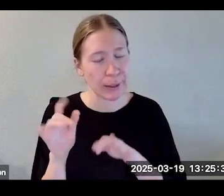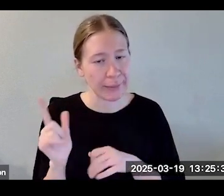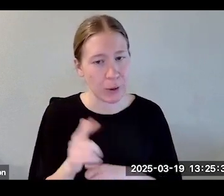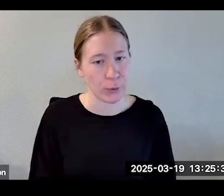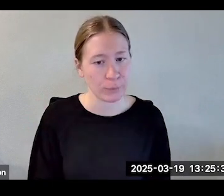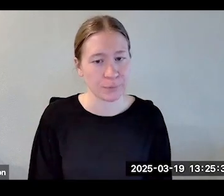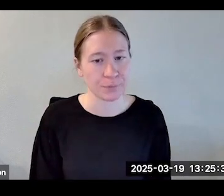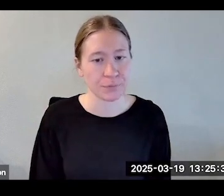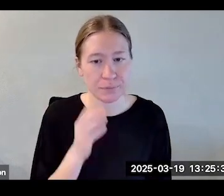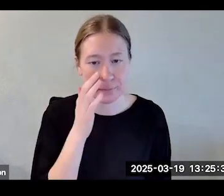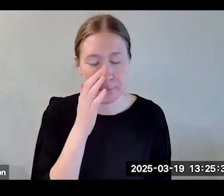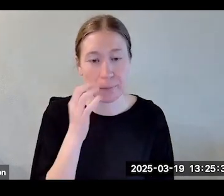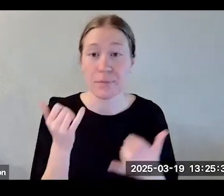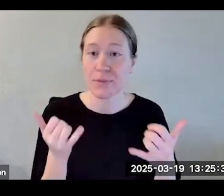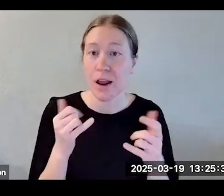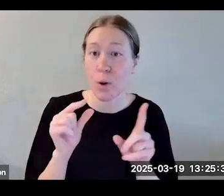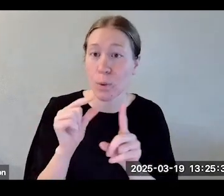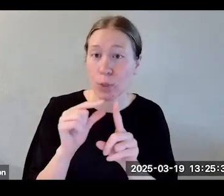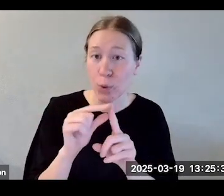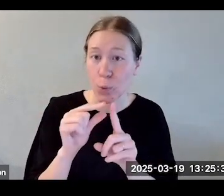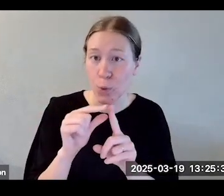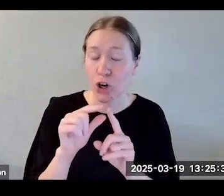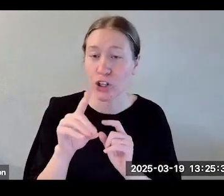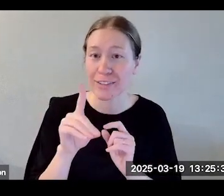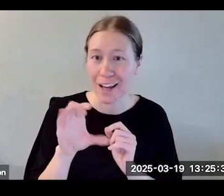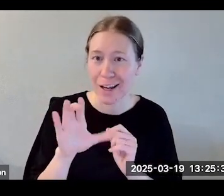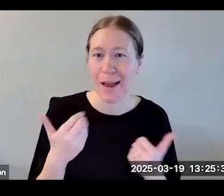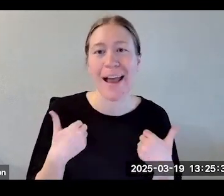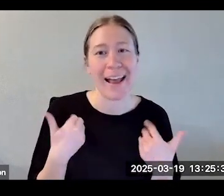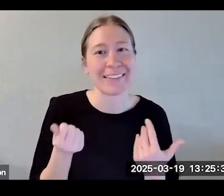This Word document has a couple of different digital accessibility issues.